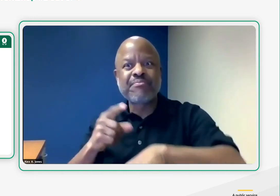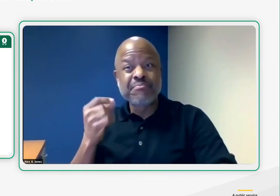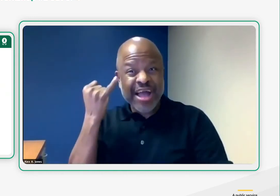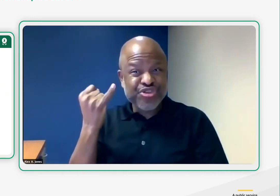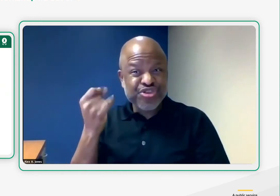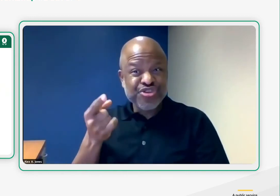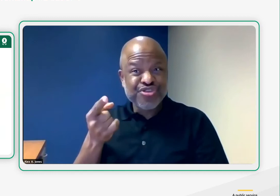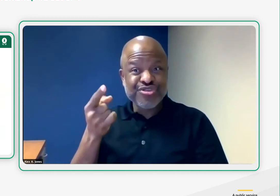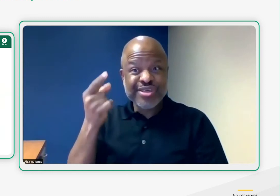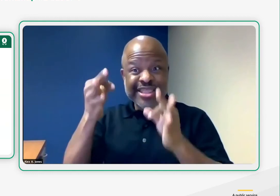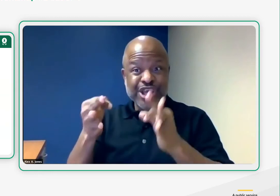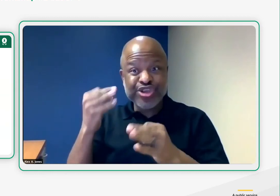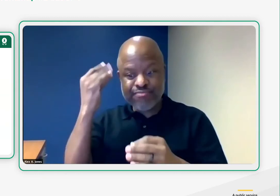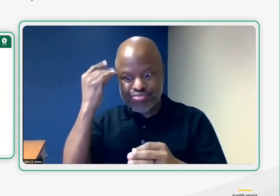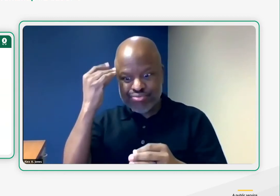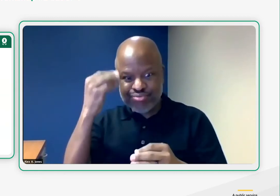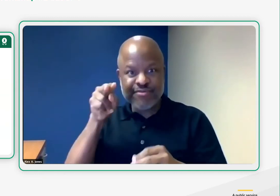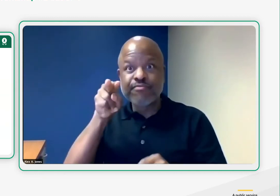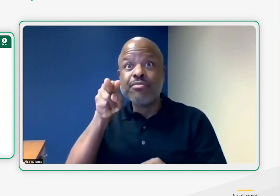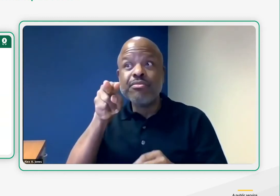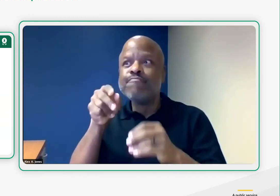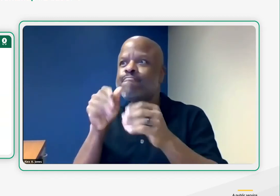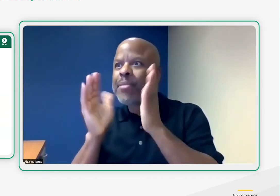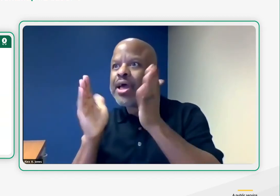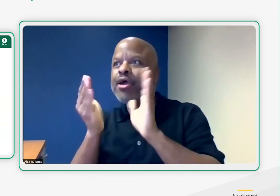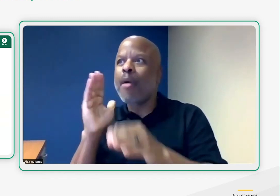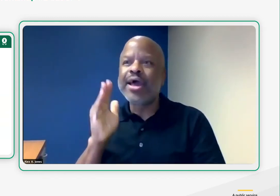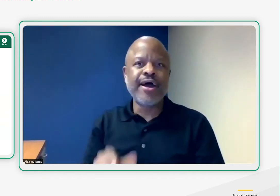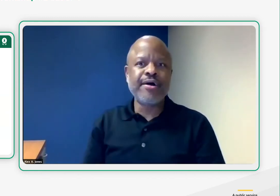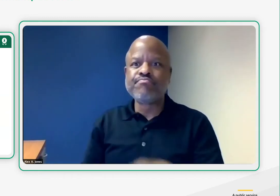And you could imagine the decision making that I was taking,